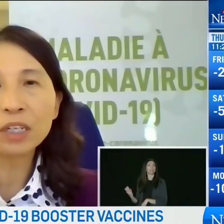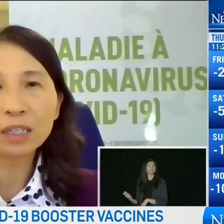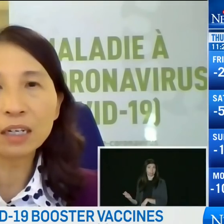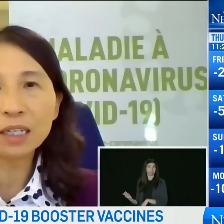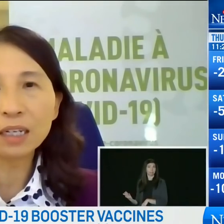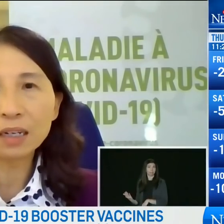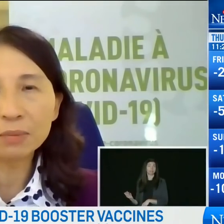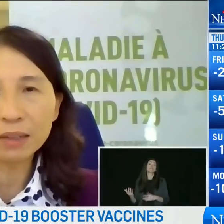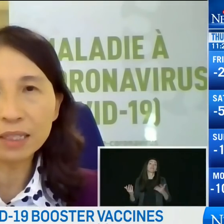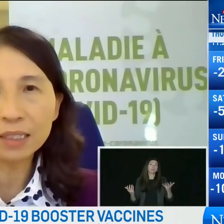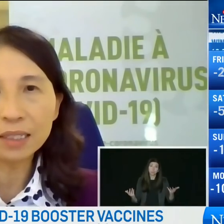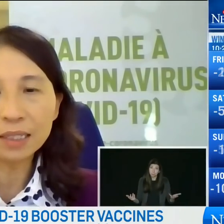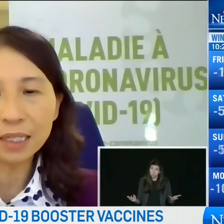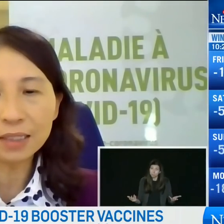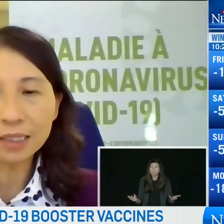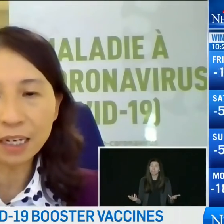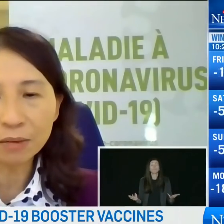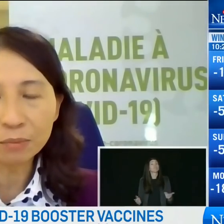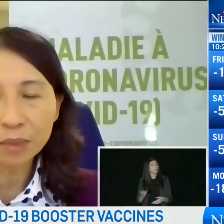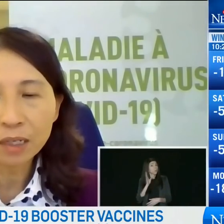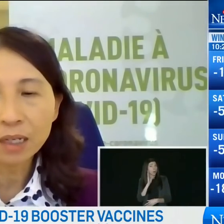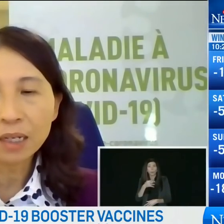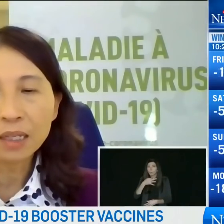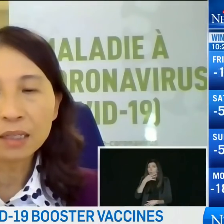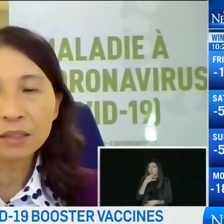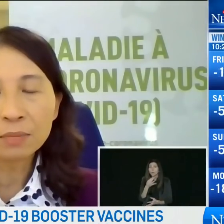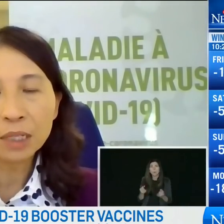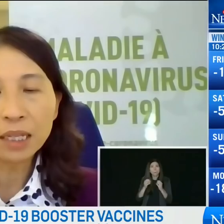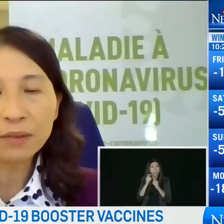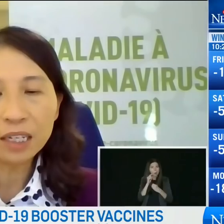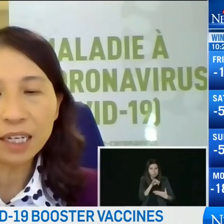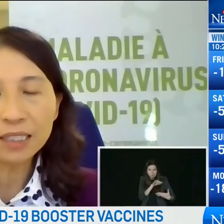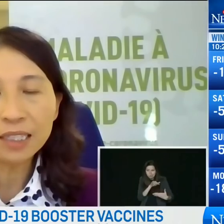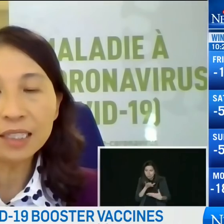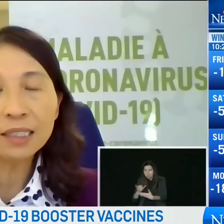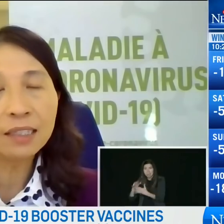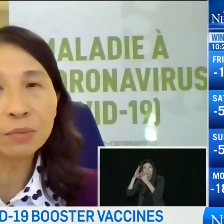PROTECTION AGAINST OMICRON FROM THE PRIOR SERIES OF BOOSTER DOSE REMAINS TO BE SEEN AND WE'RE